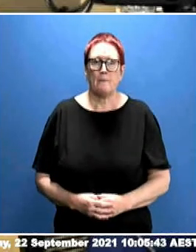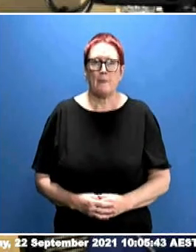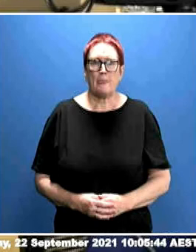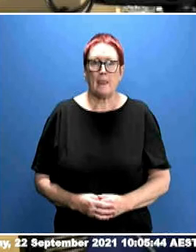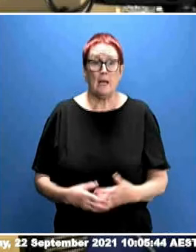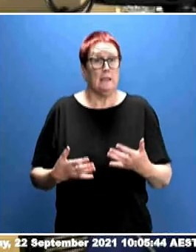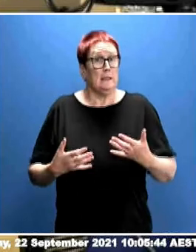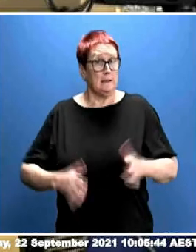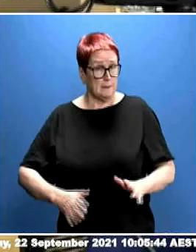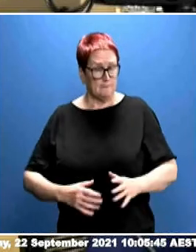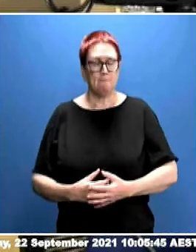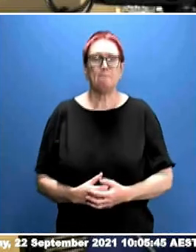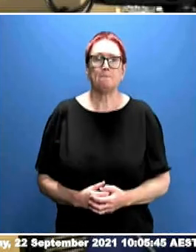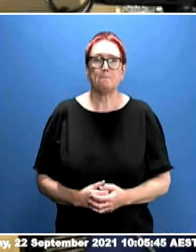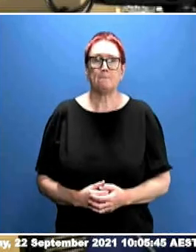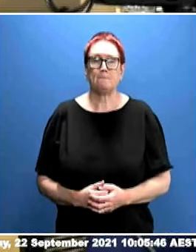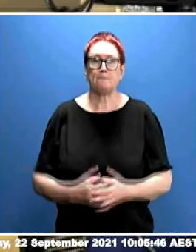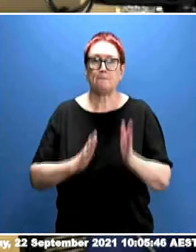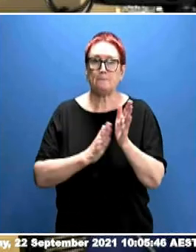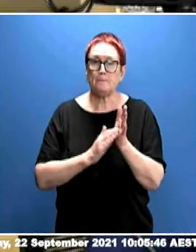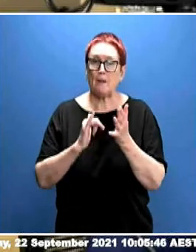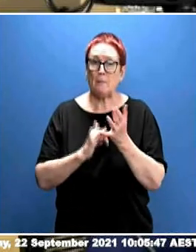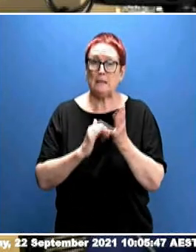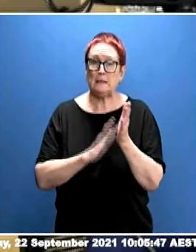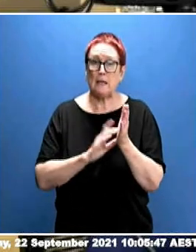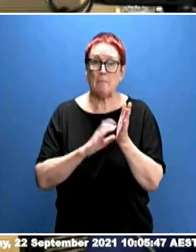That being said, Commissioners, Ms McMillan, Queen's Counsel